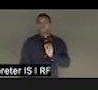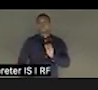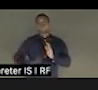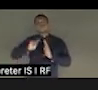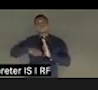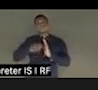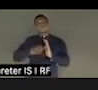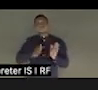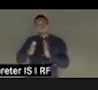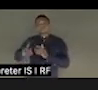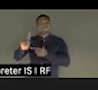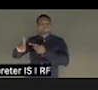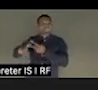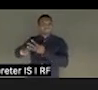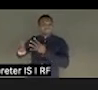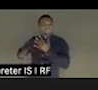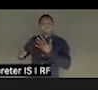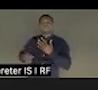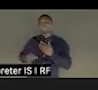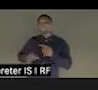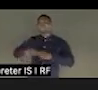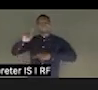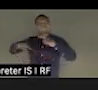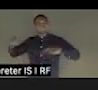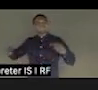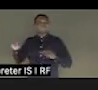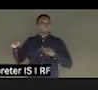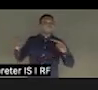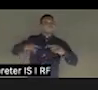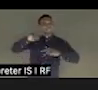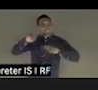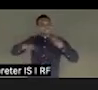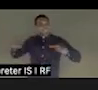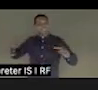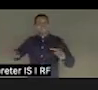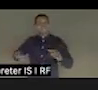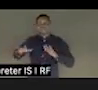And one of all of these cognitive activities that we have been doing is